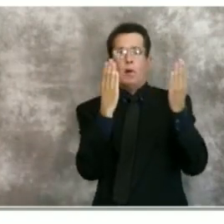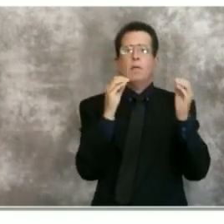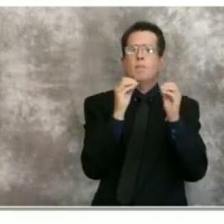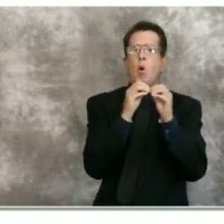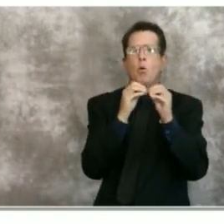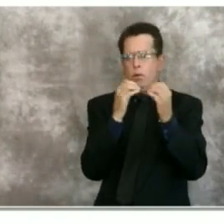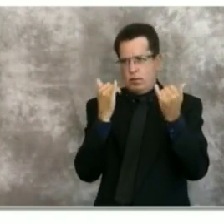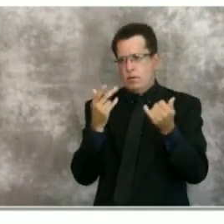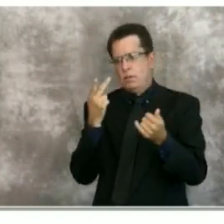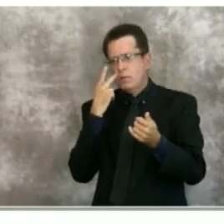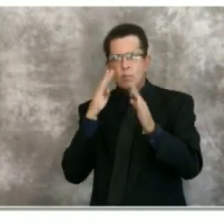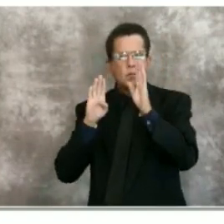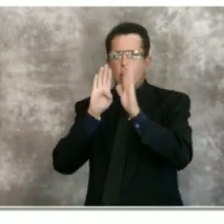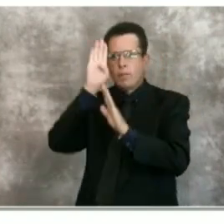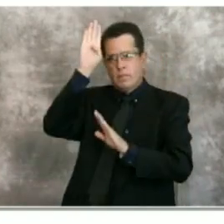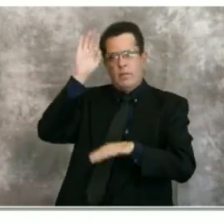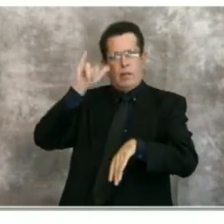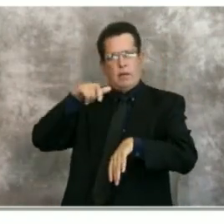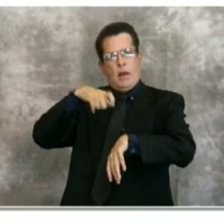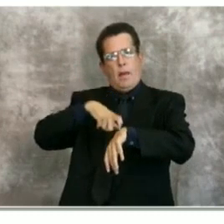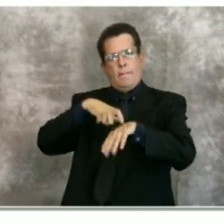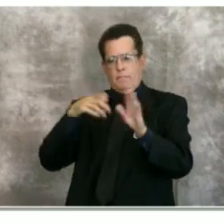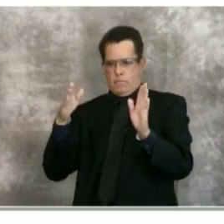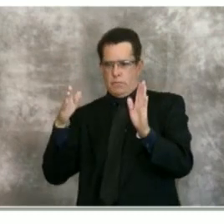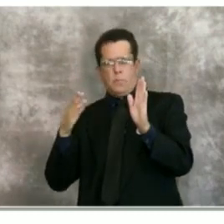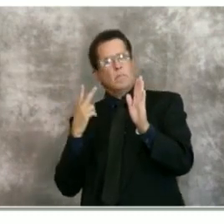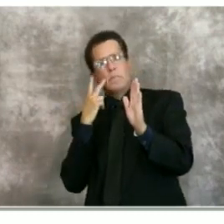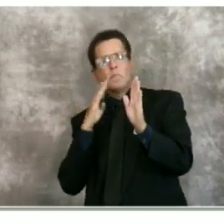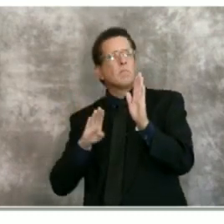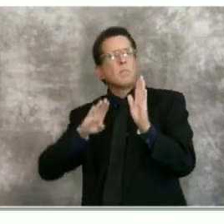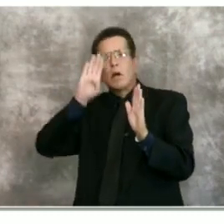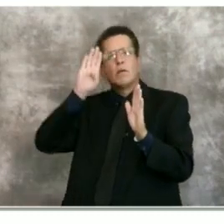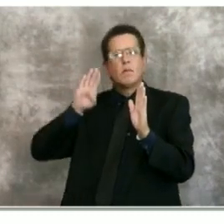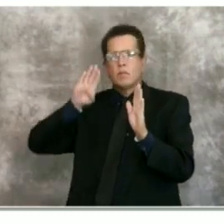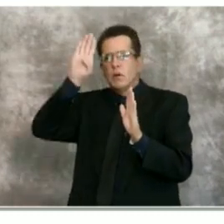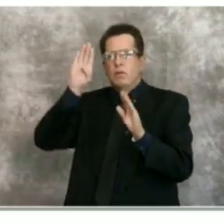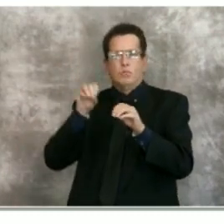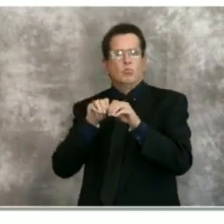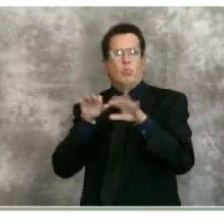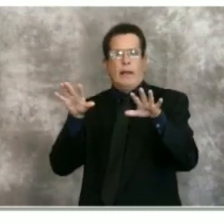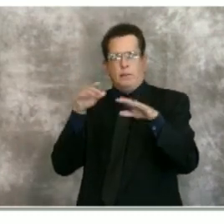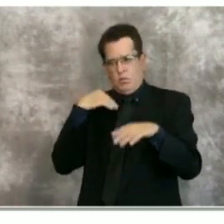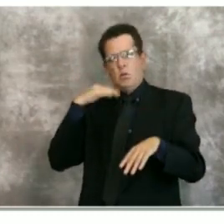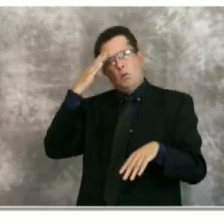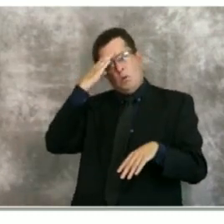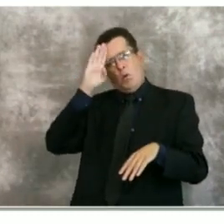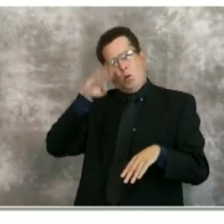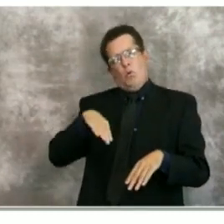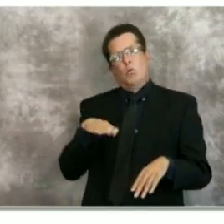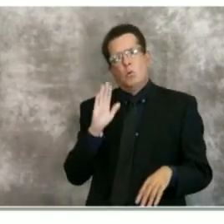SHOW THE NEXT SLIDE. THEN AS WE BEGAN TO OPEN UP A BUSINESSES. WE'RE LOOKING AT